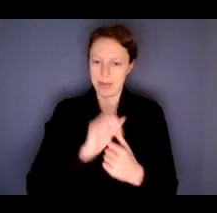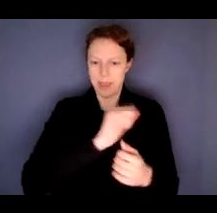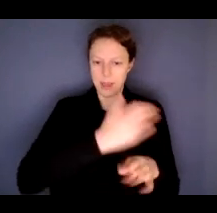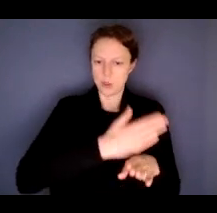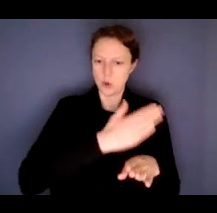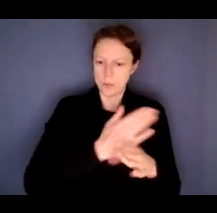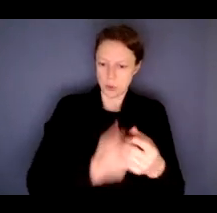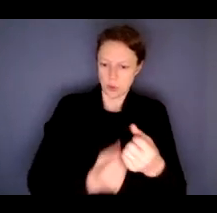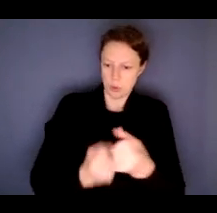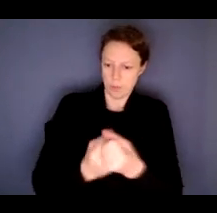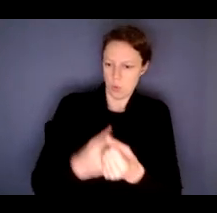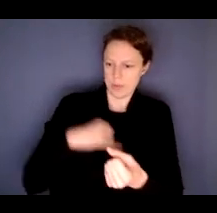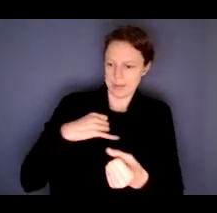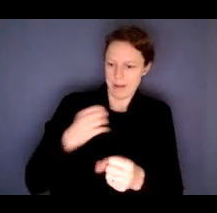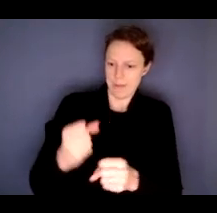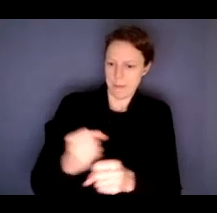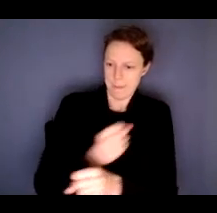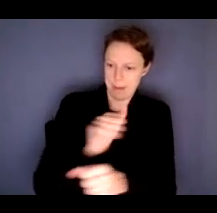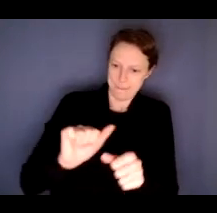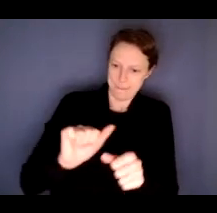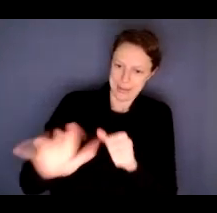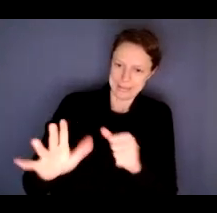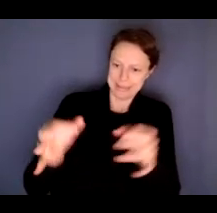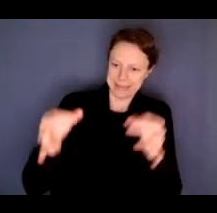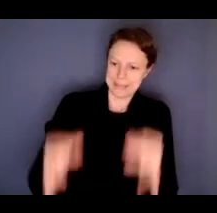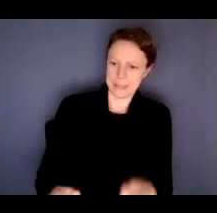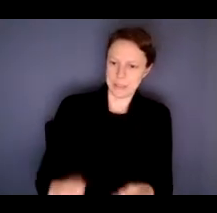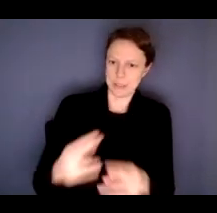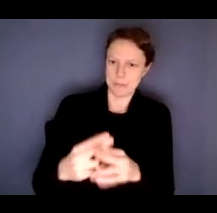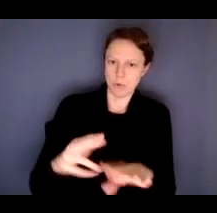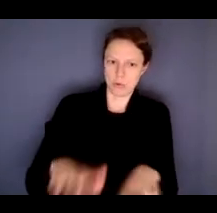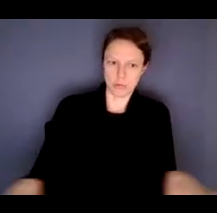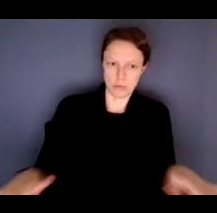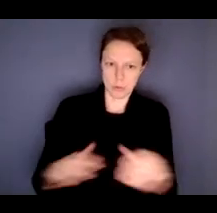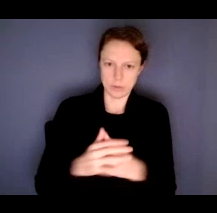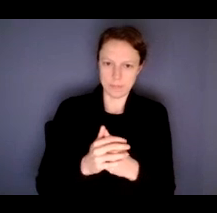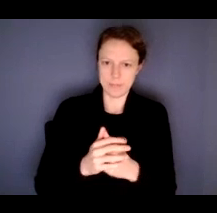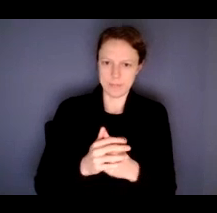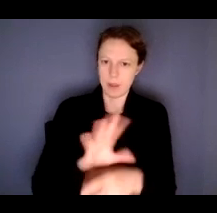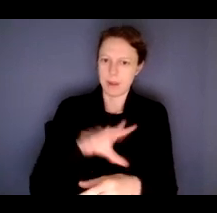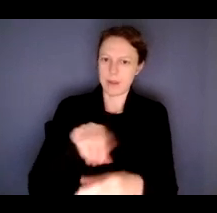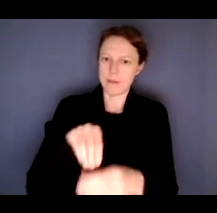children. They get involved in practice panels. That's a meeting that happens within the service